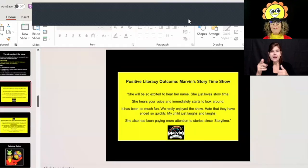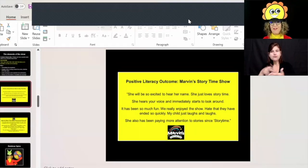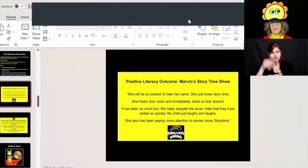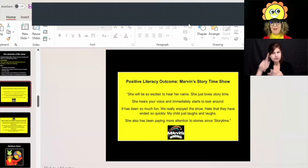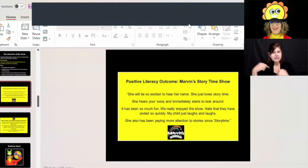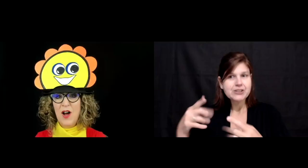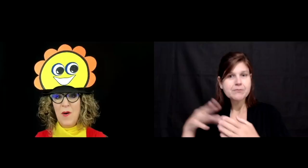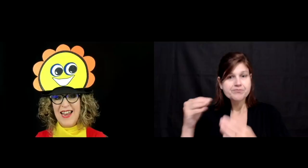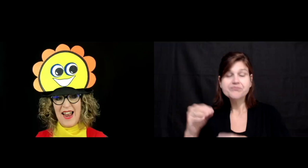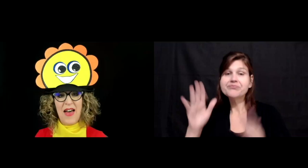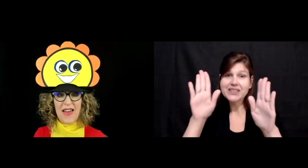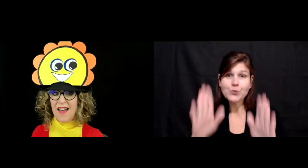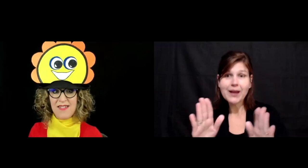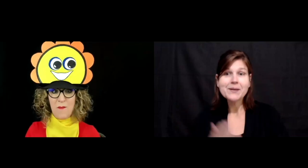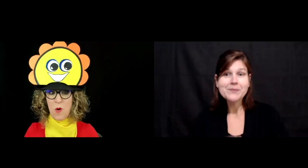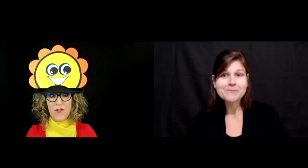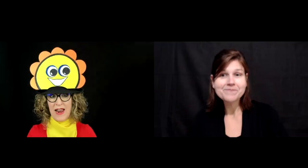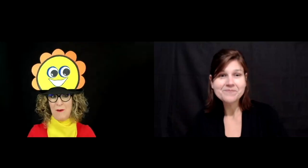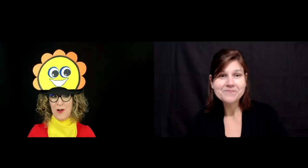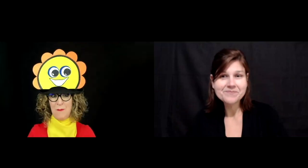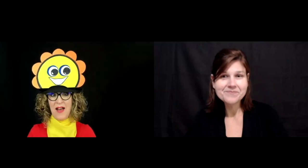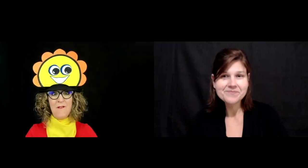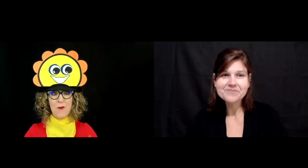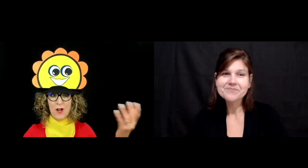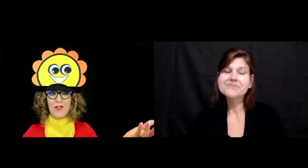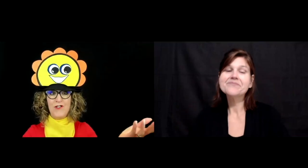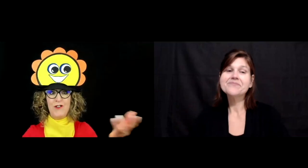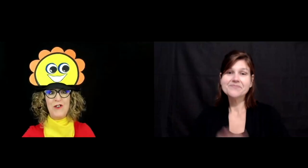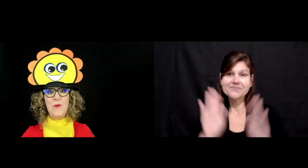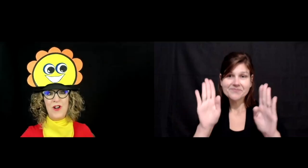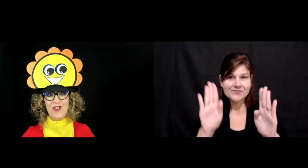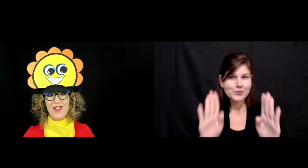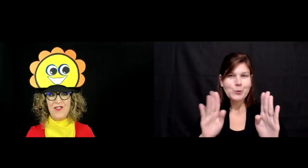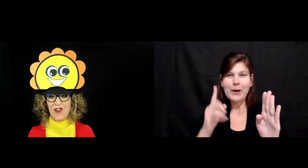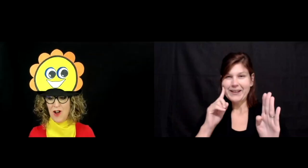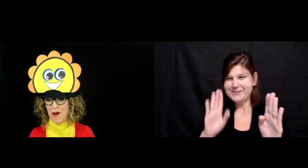Incredible. That's a wonderful outcome for one of the children who watches the show,